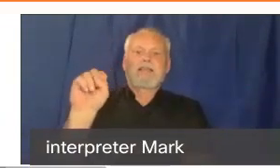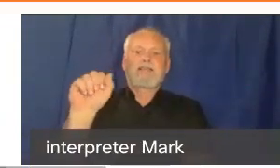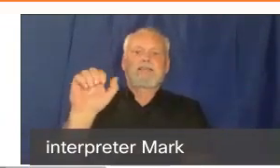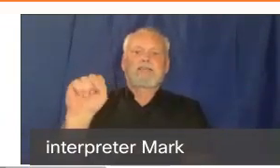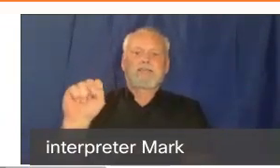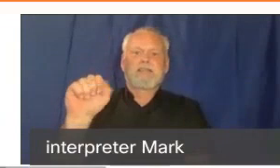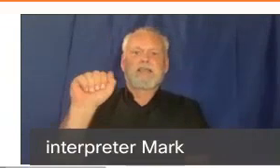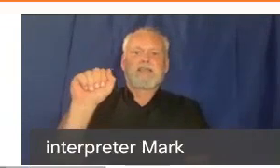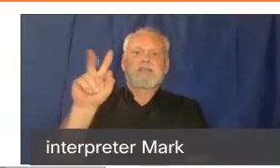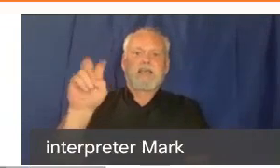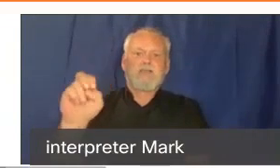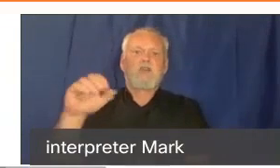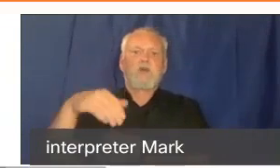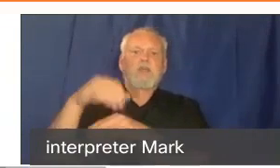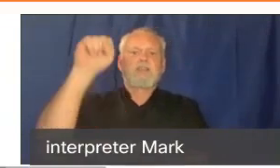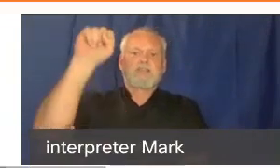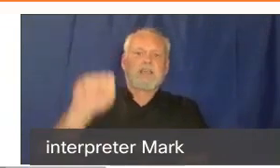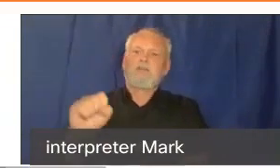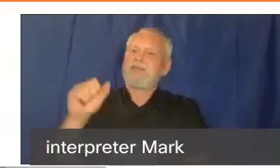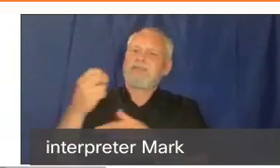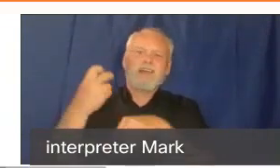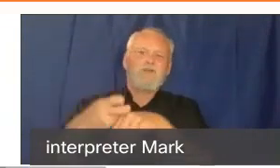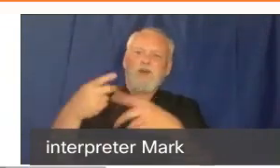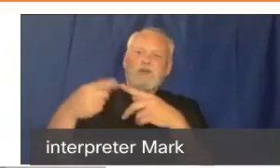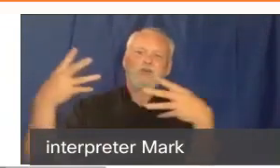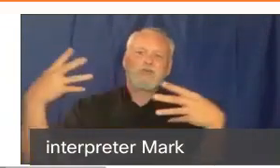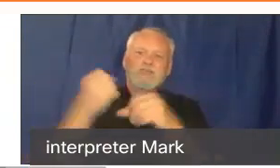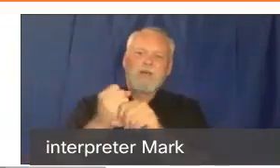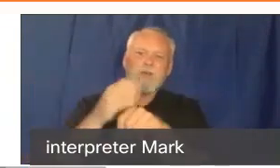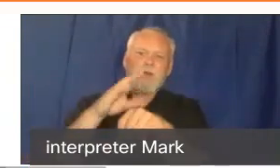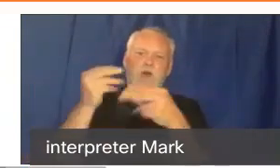So, that's kind of hard to sum up on the slide. So, and I realize.